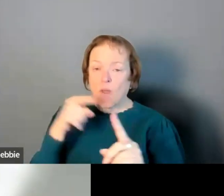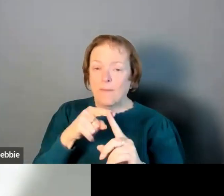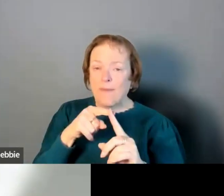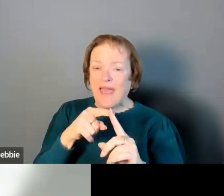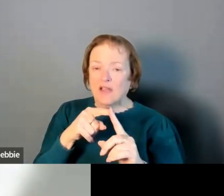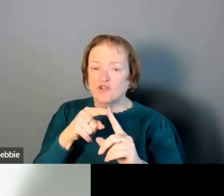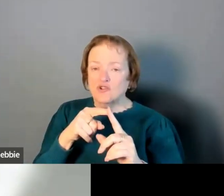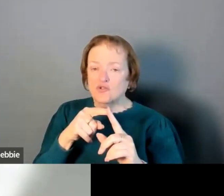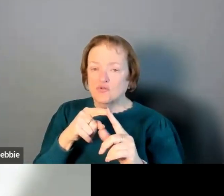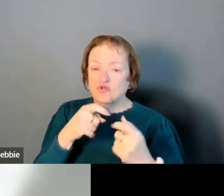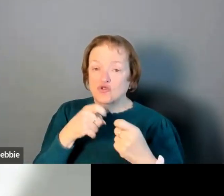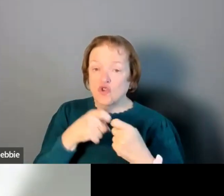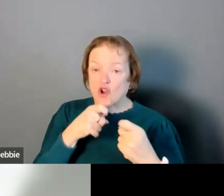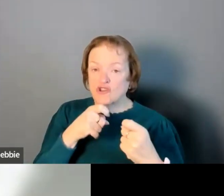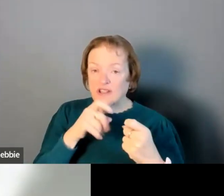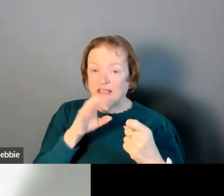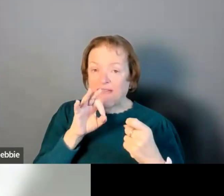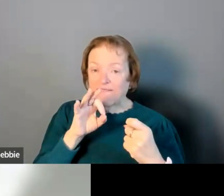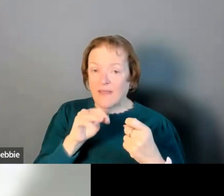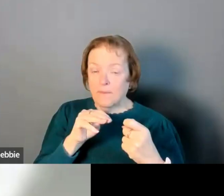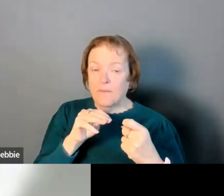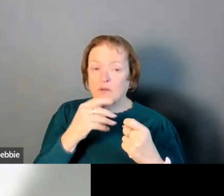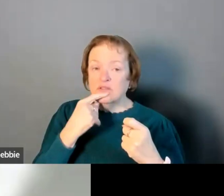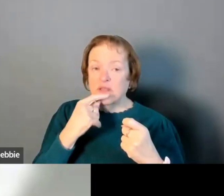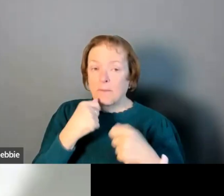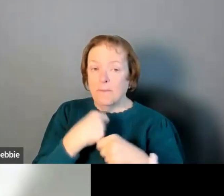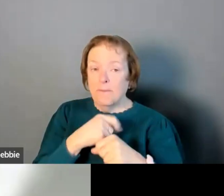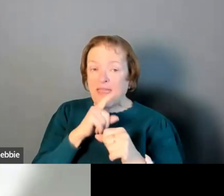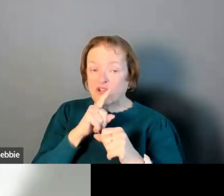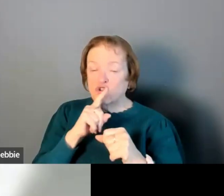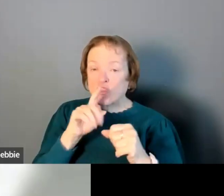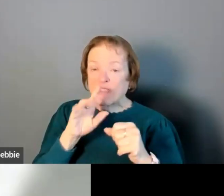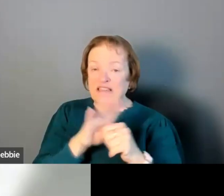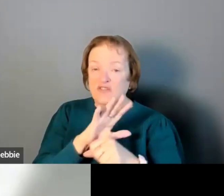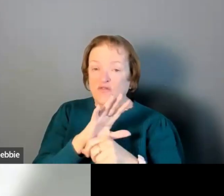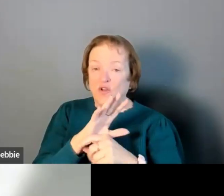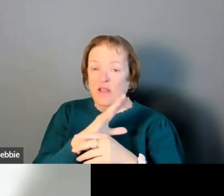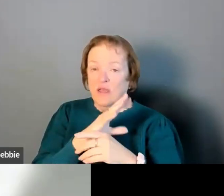you make sure the FM charge is fully drained before placing on the charger?